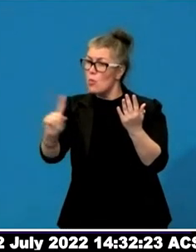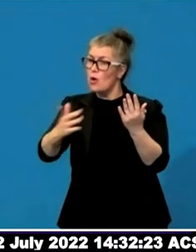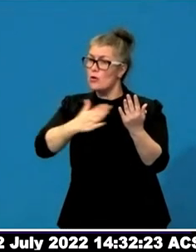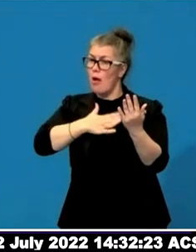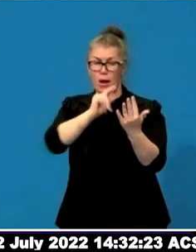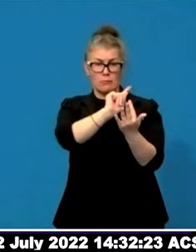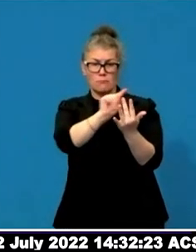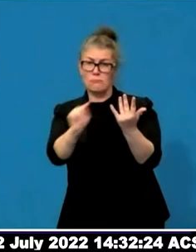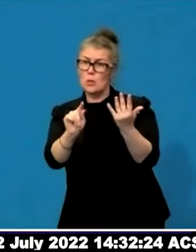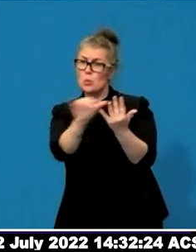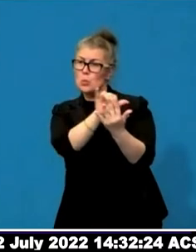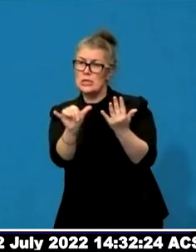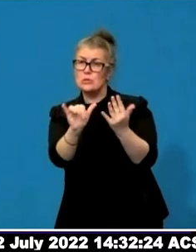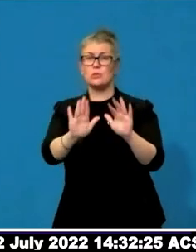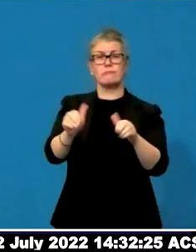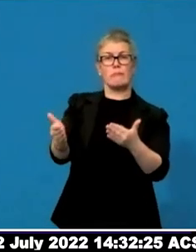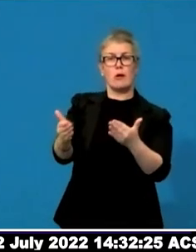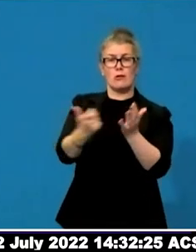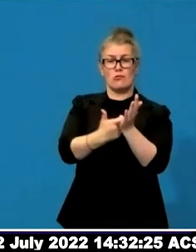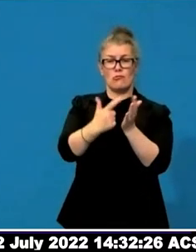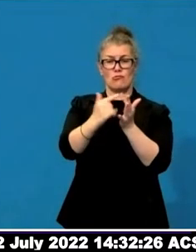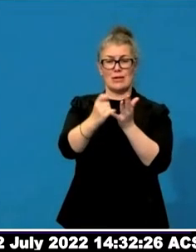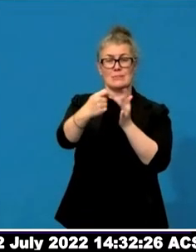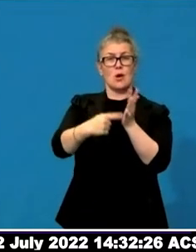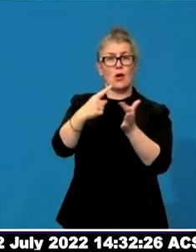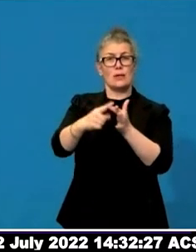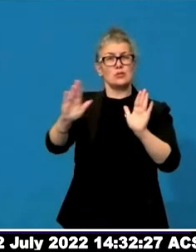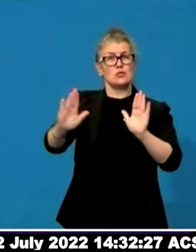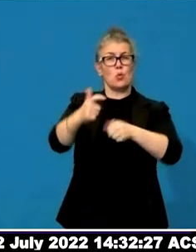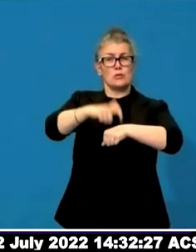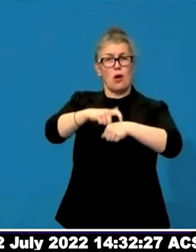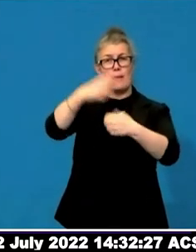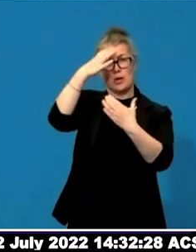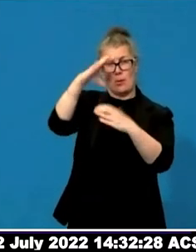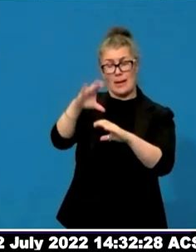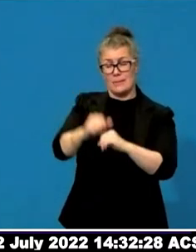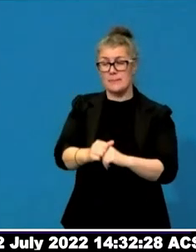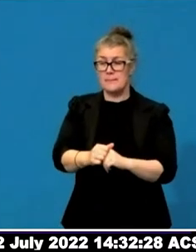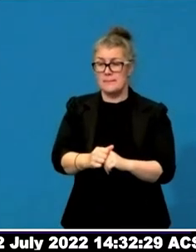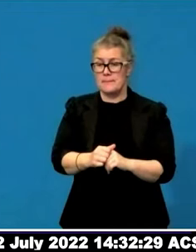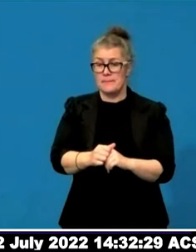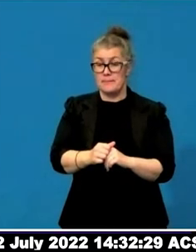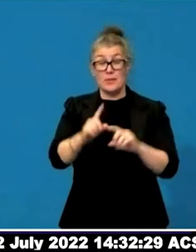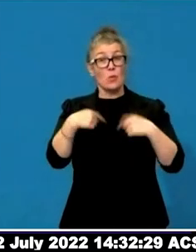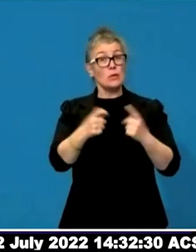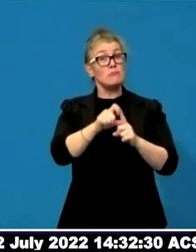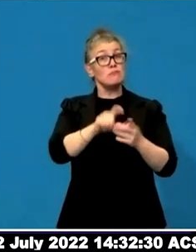to provide respite/short-term accommodation. And we did that and it - there were instances